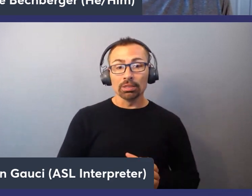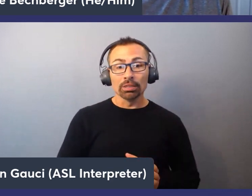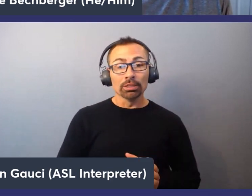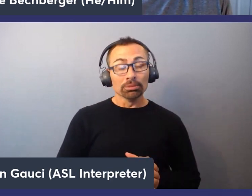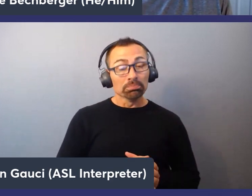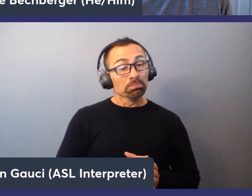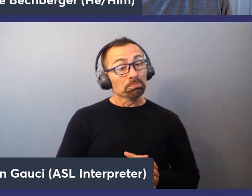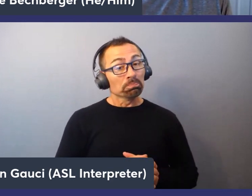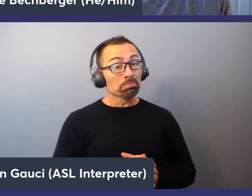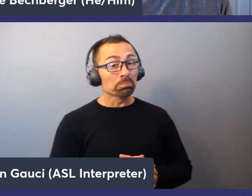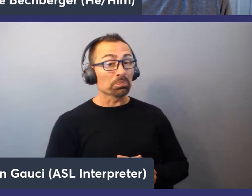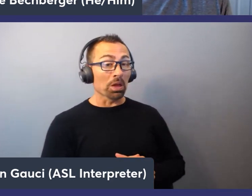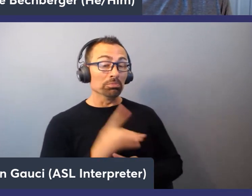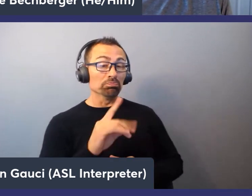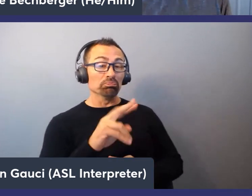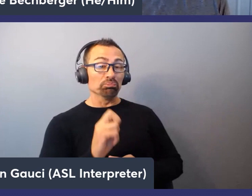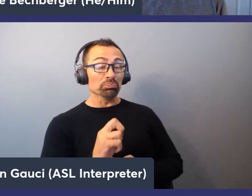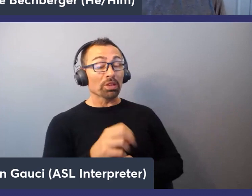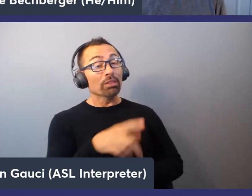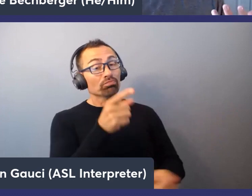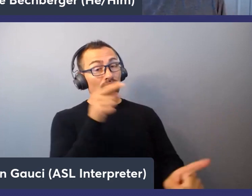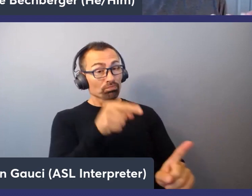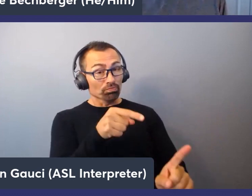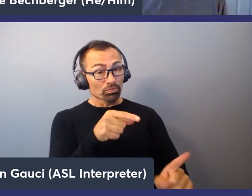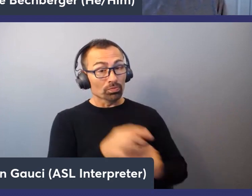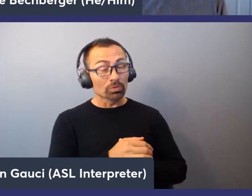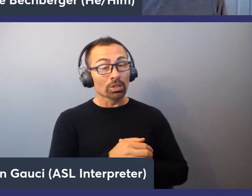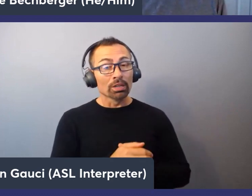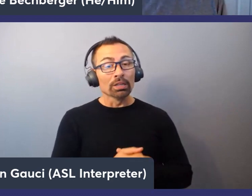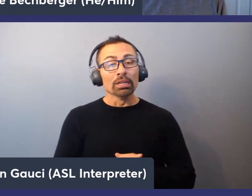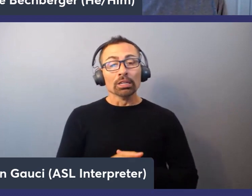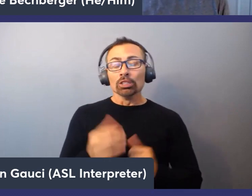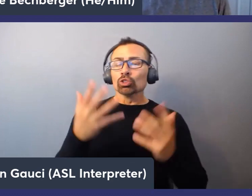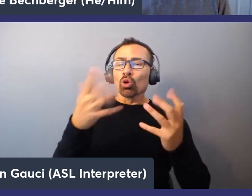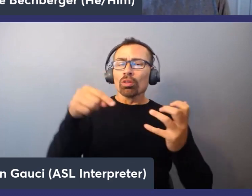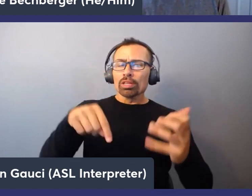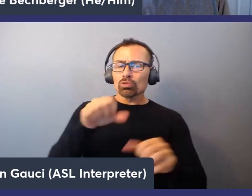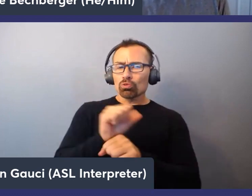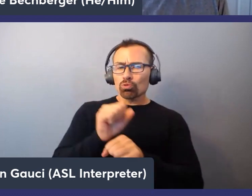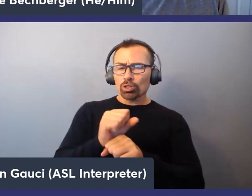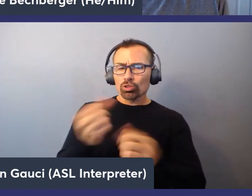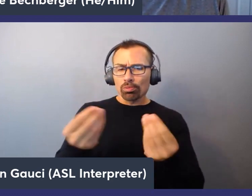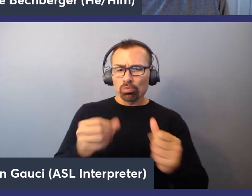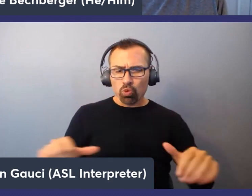with this query language is, it works on property graph data which we already had Gremlin that worked on it,